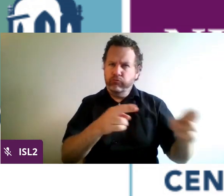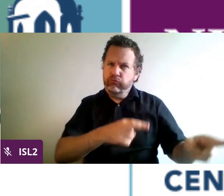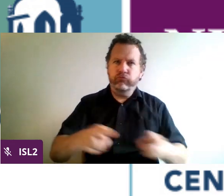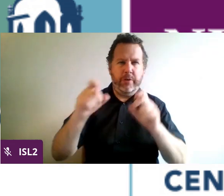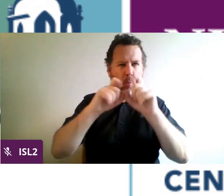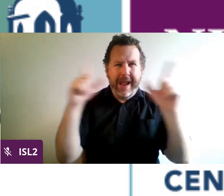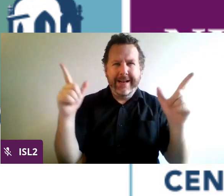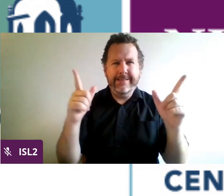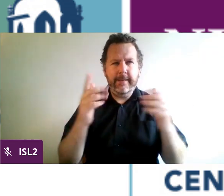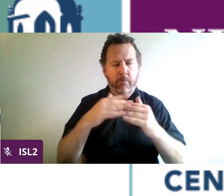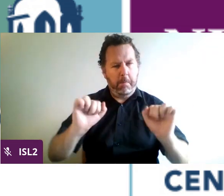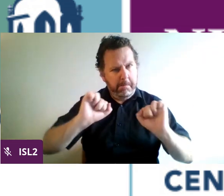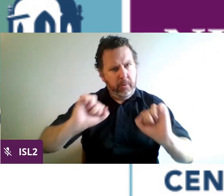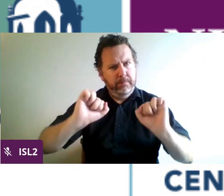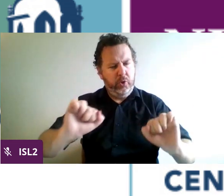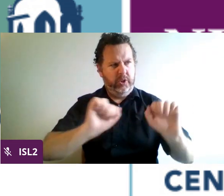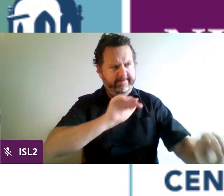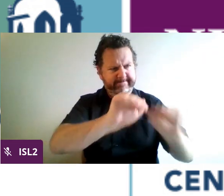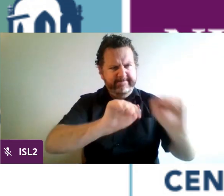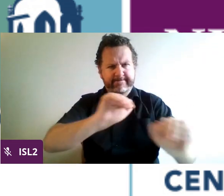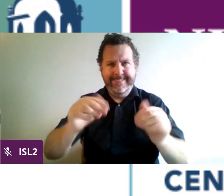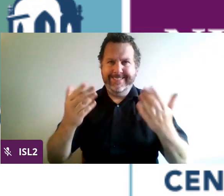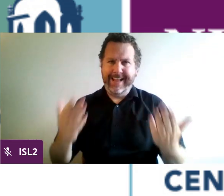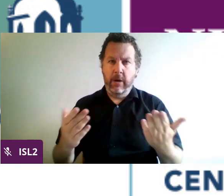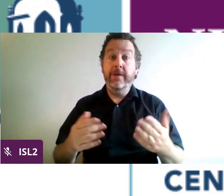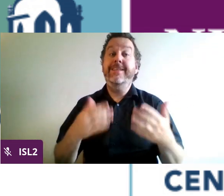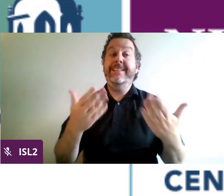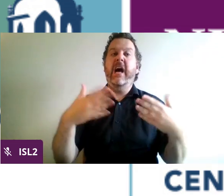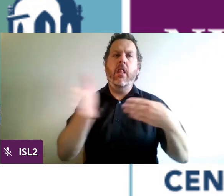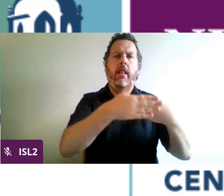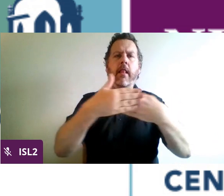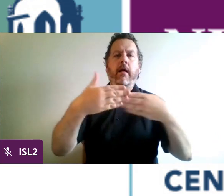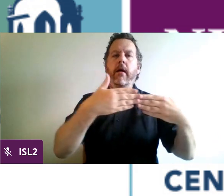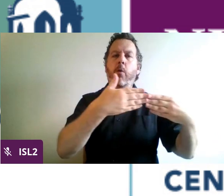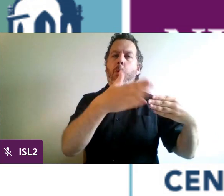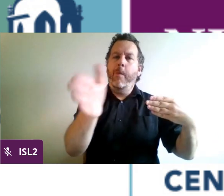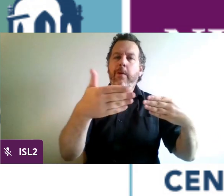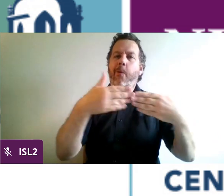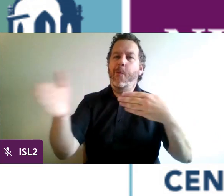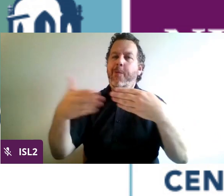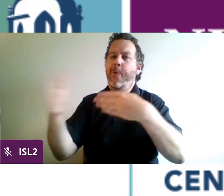As we are reopening we have an opportunity to reimagine. It is extremely important.